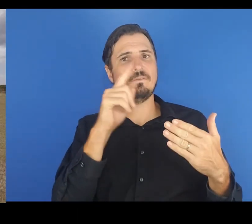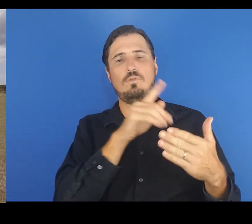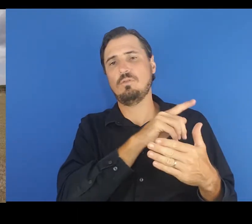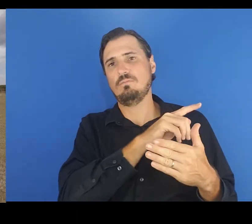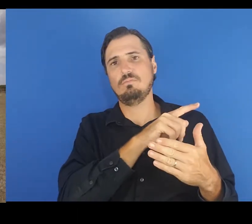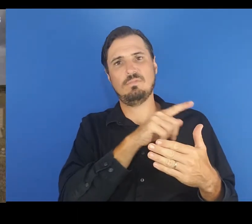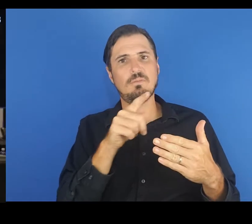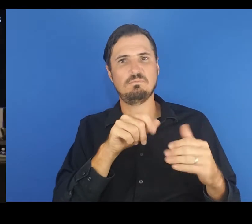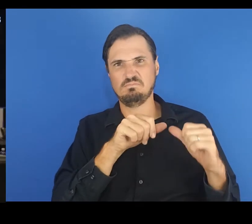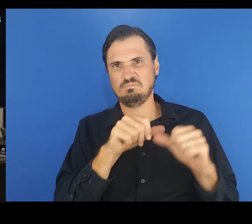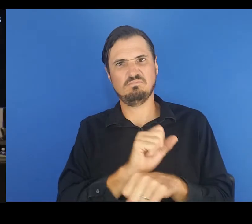continued service